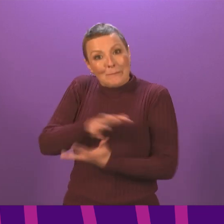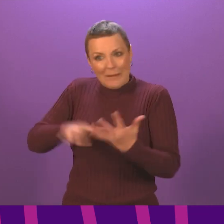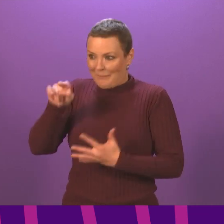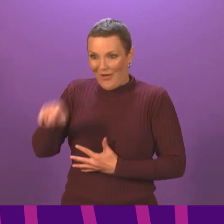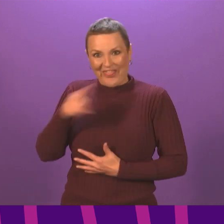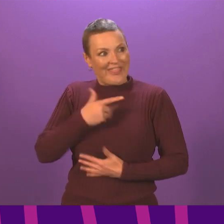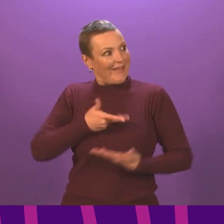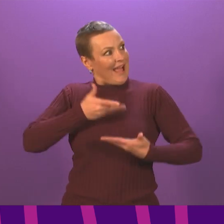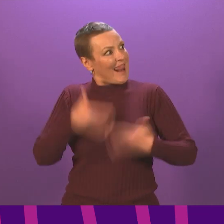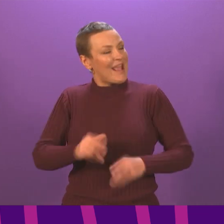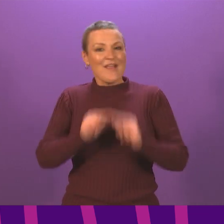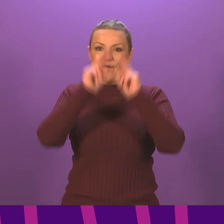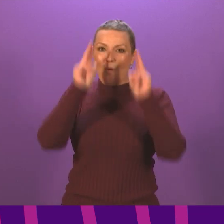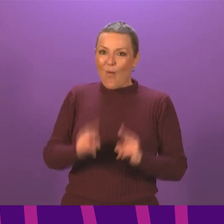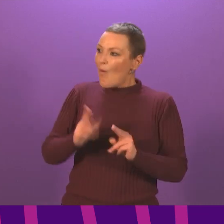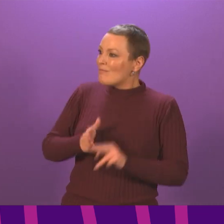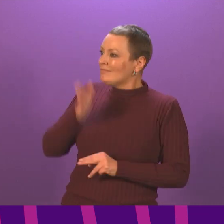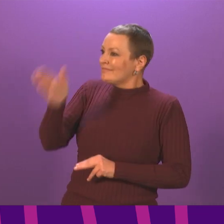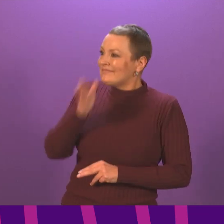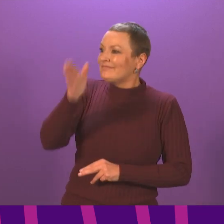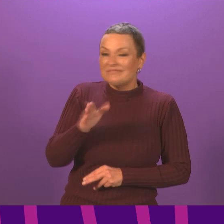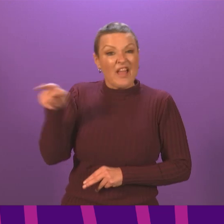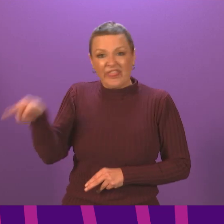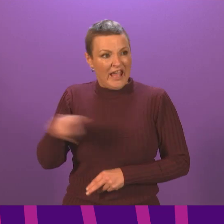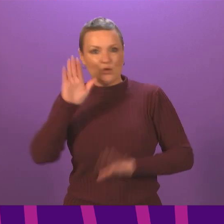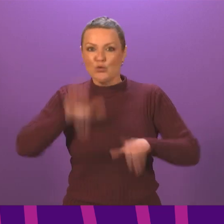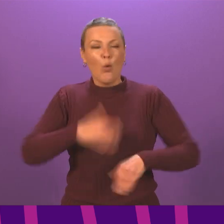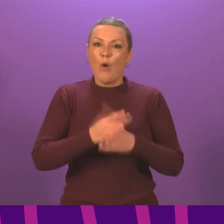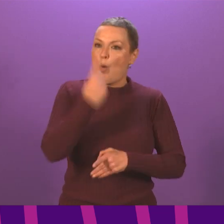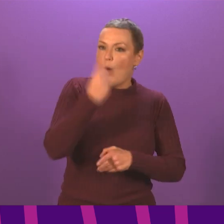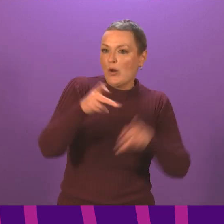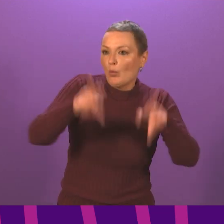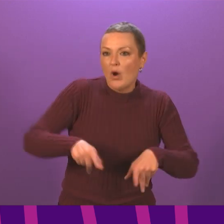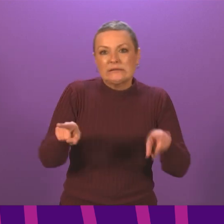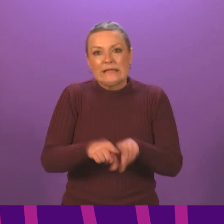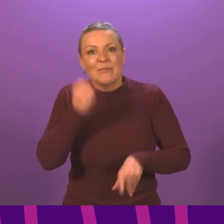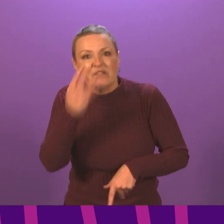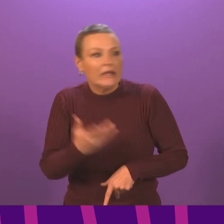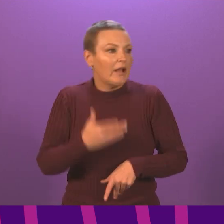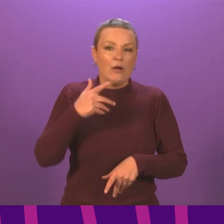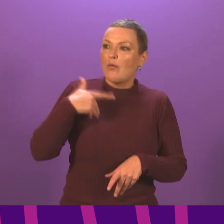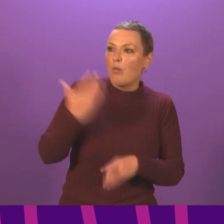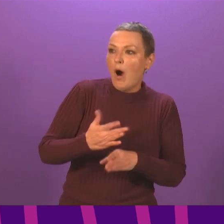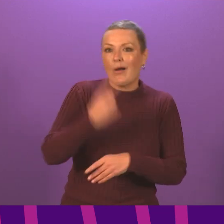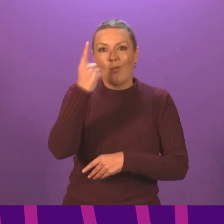that we do not conveniently find home care staff in a ward or a care home—and the need for authorisation for the widespread use of the lateral flow test among non-clinical workers.